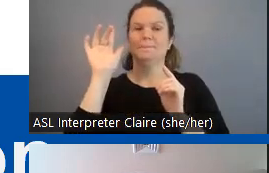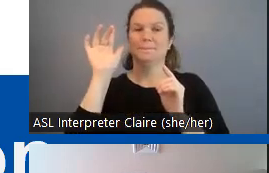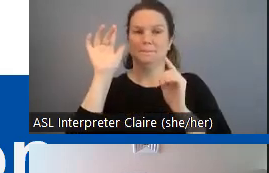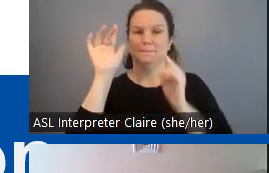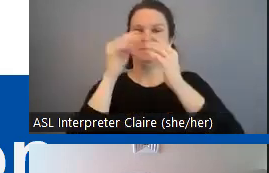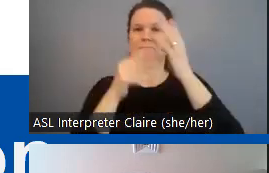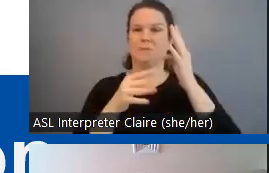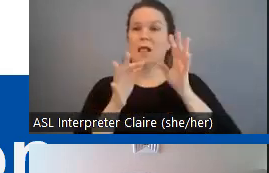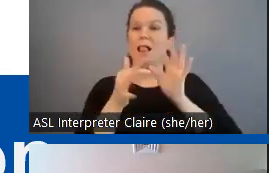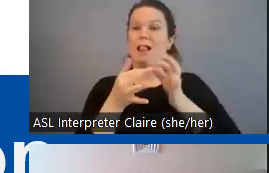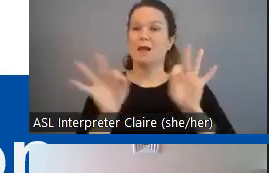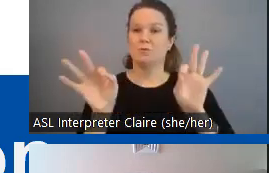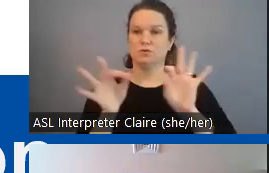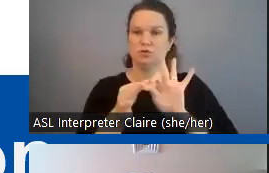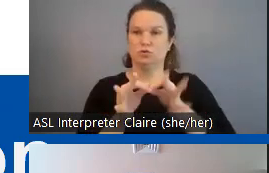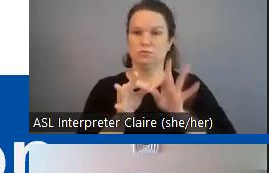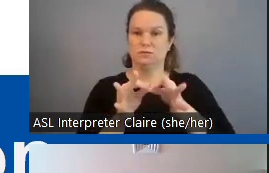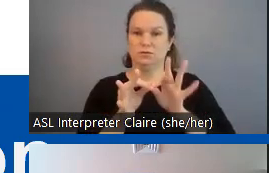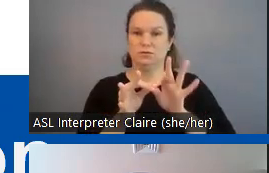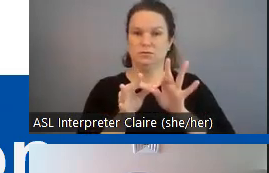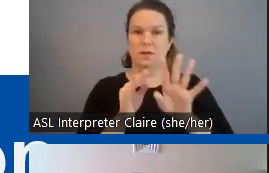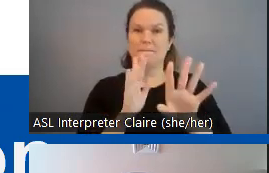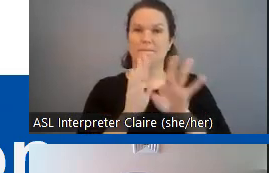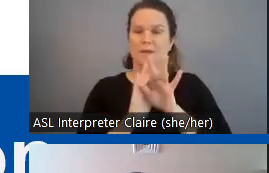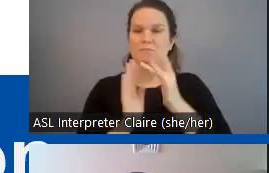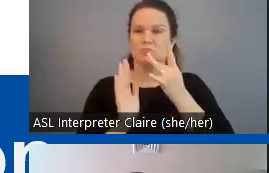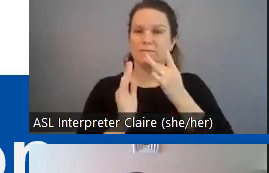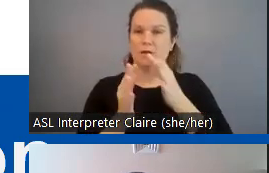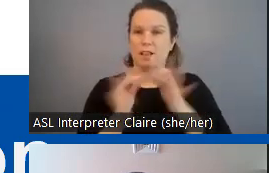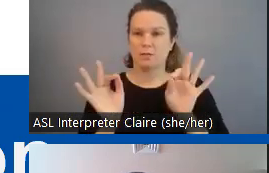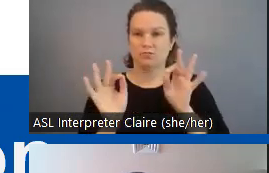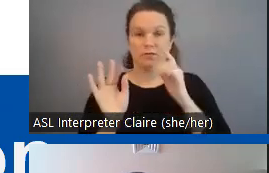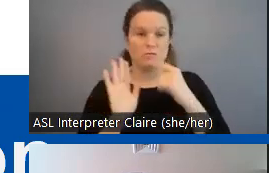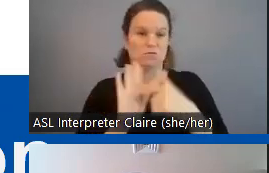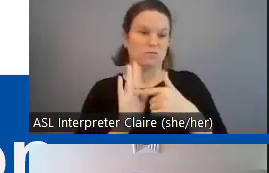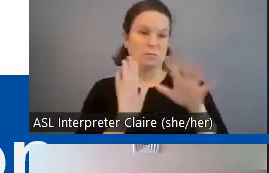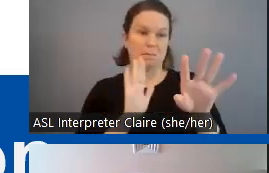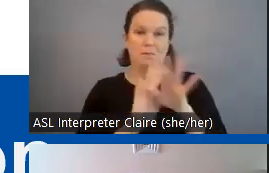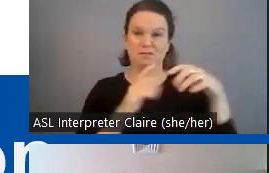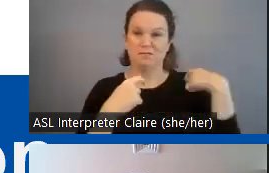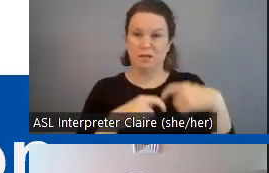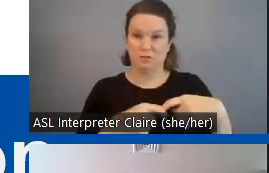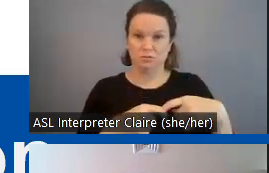Interpretation." Select the language you want to hear, for